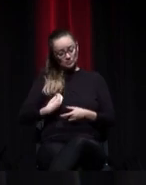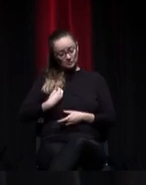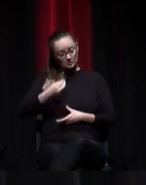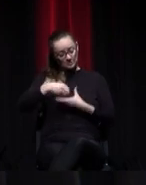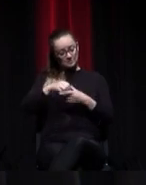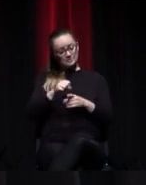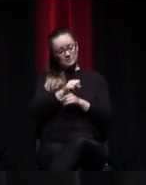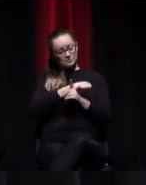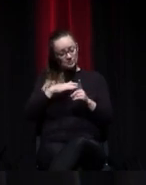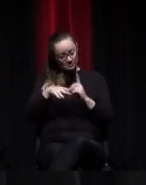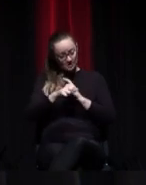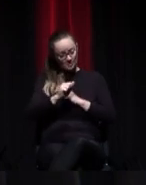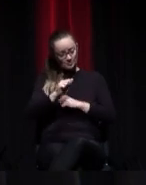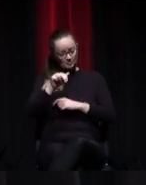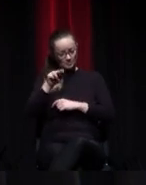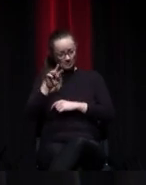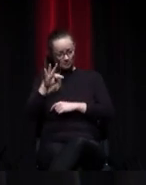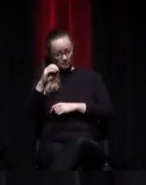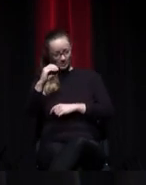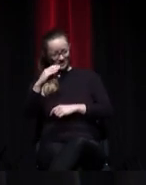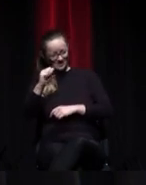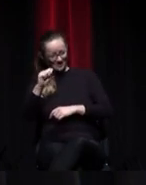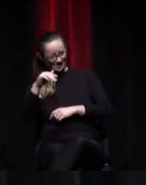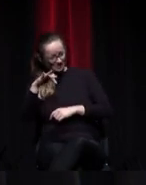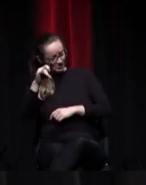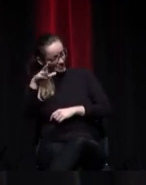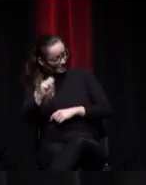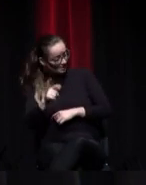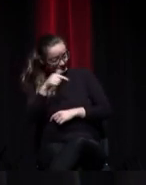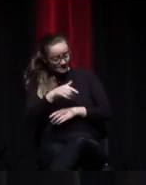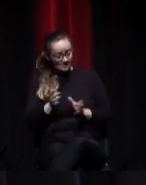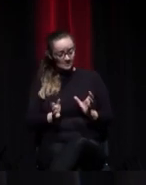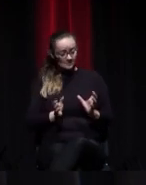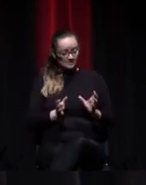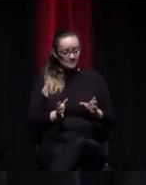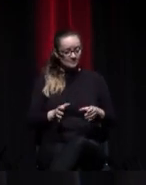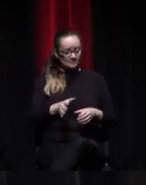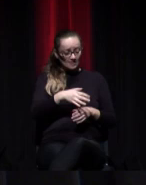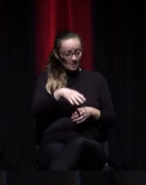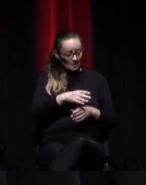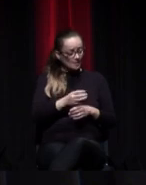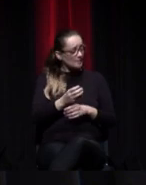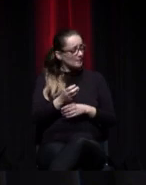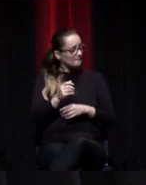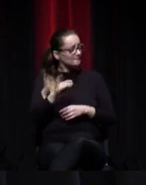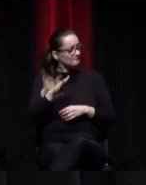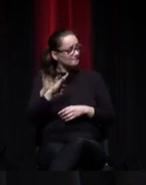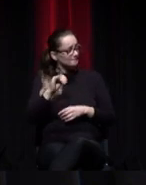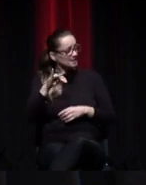and if this binary field, Carla, is part of this autocratic society.